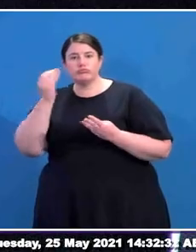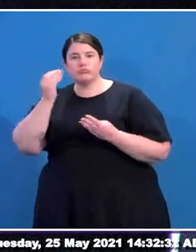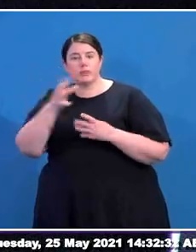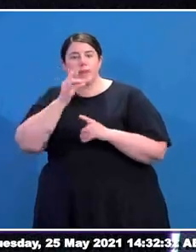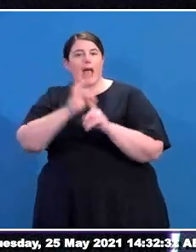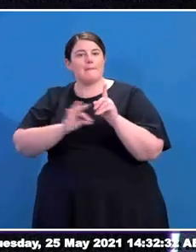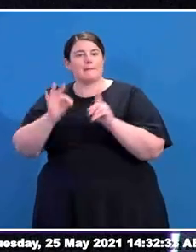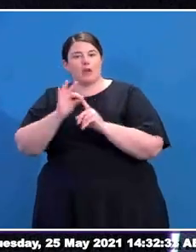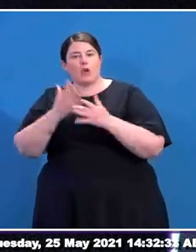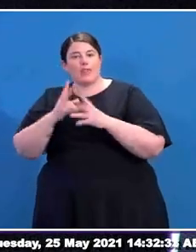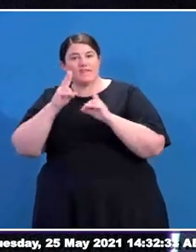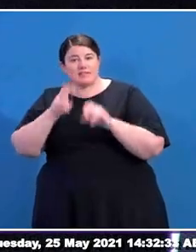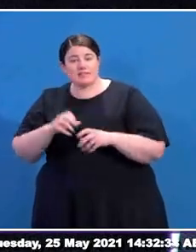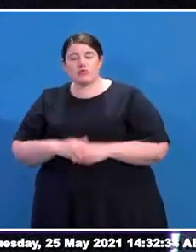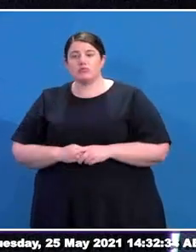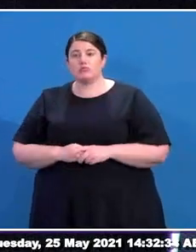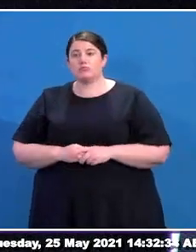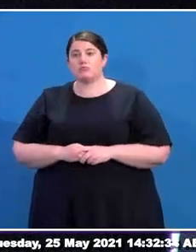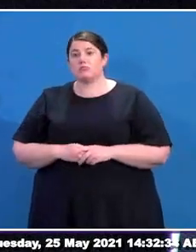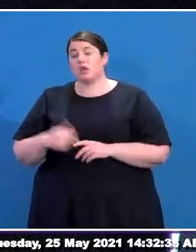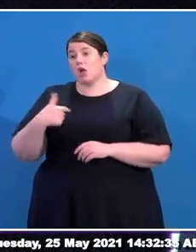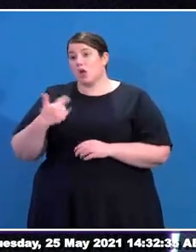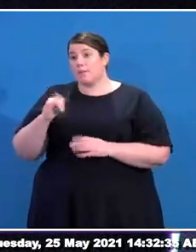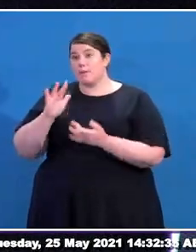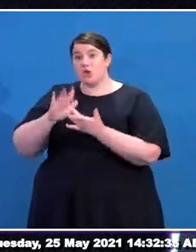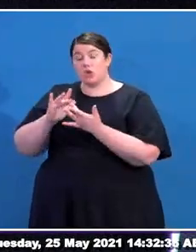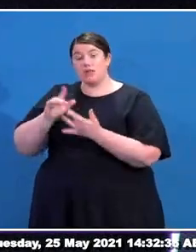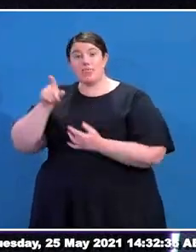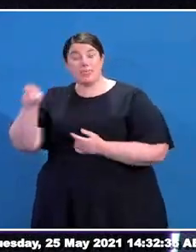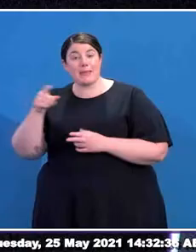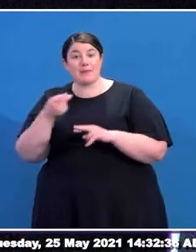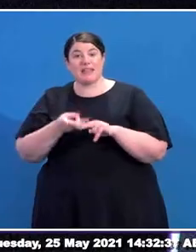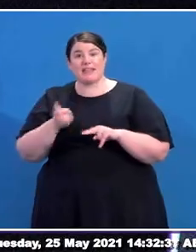I might contact them if, for example, I'm having trouble getting in contact